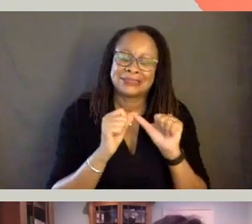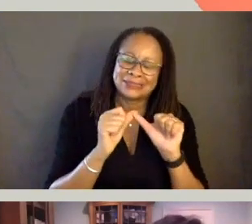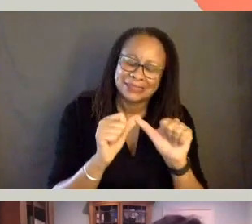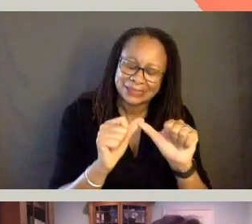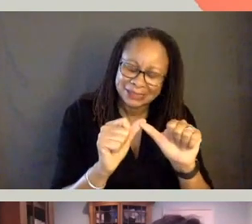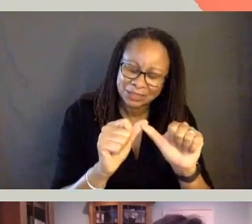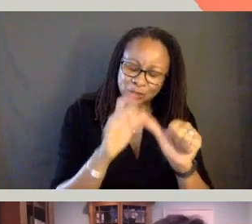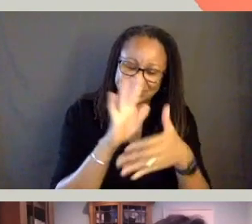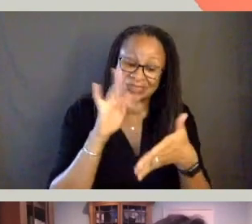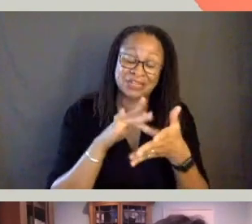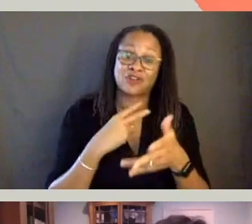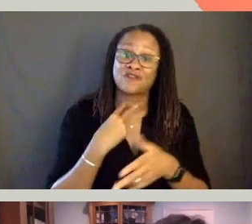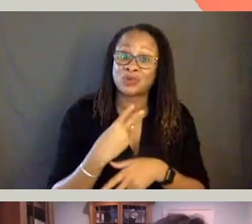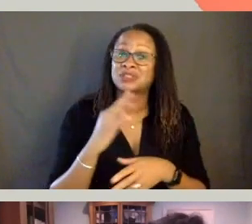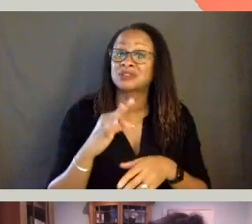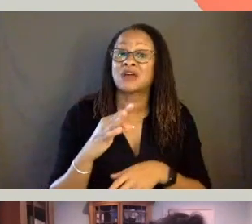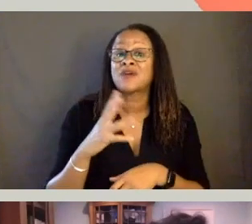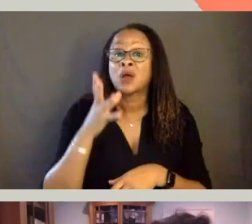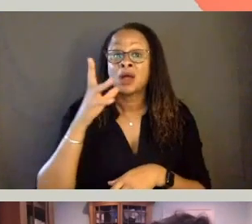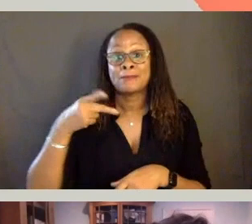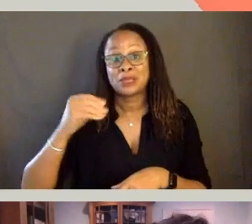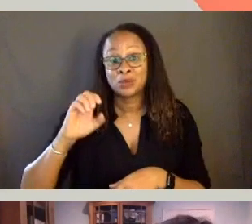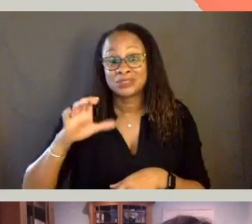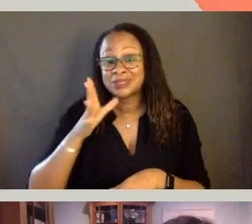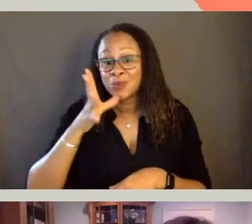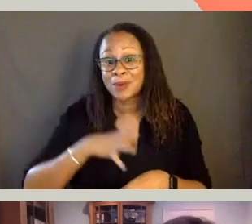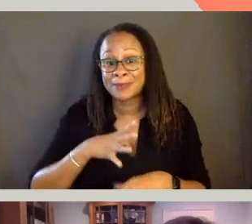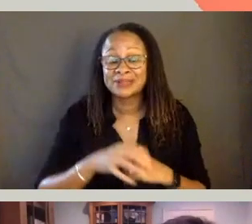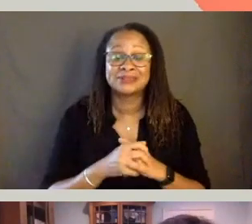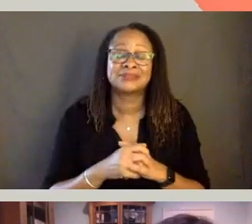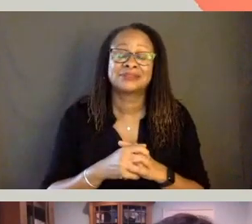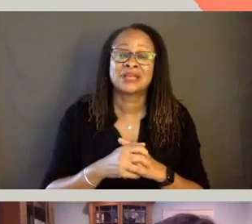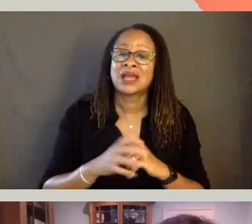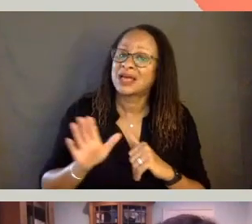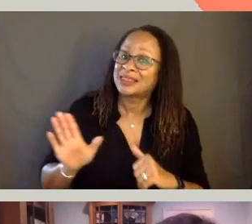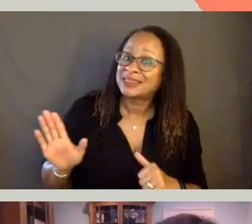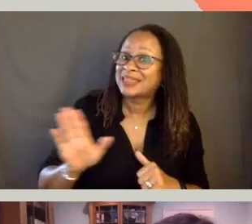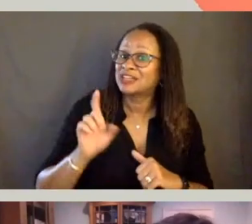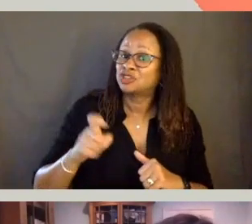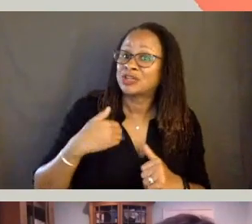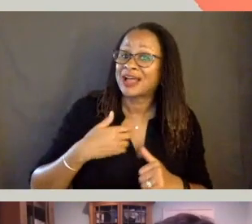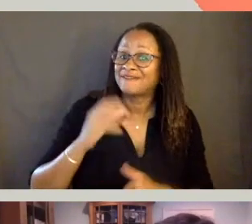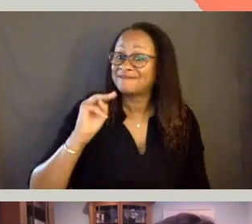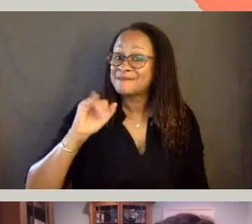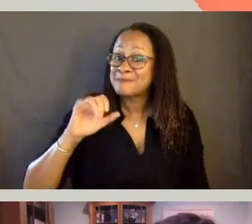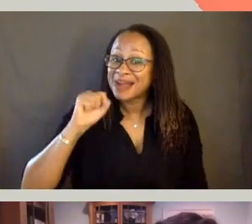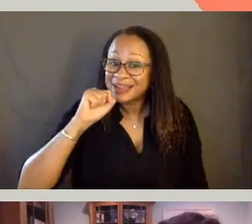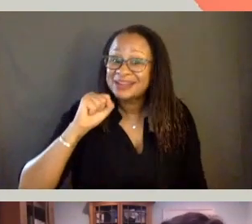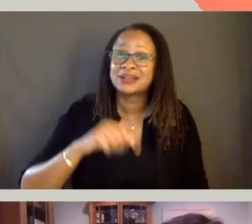the voices of women of color. They should have the mic, the ones doing the work are the ones who have the mic.